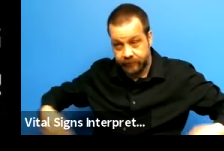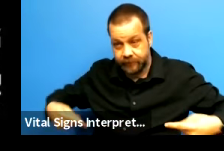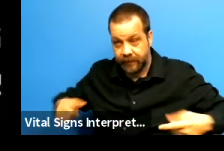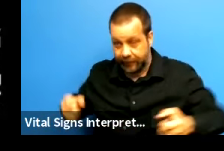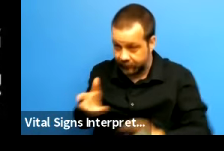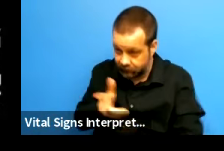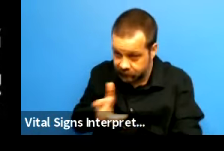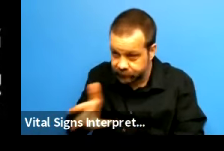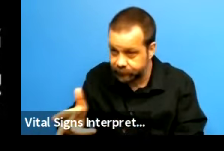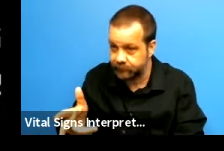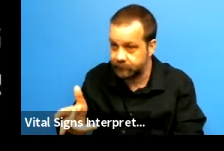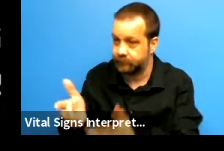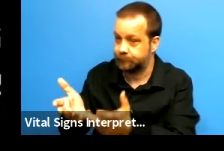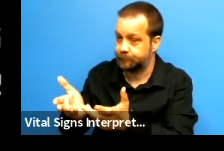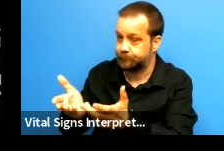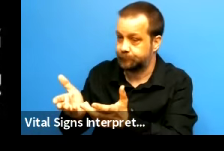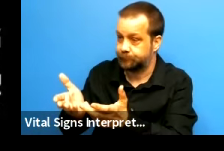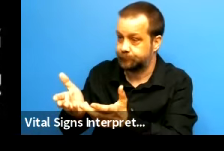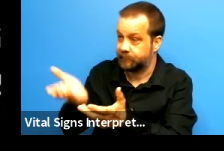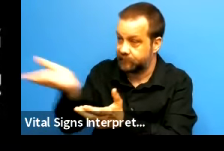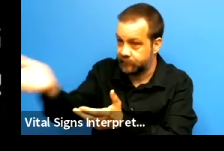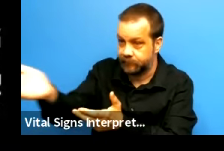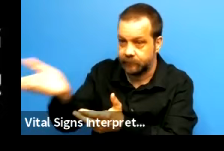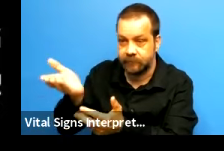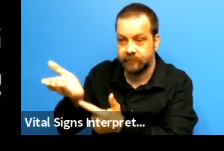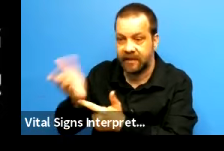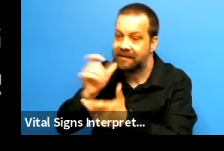So make sure that folks are aware of where these items are.